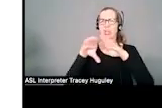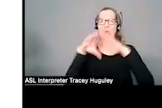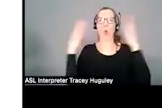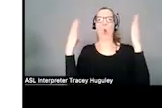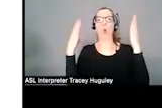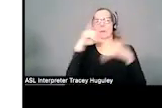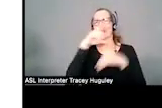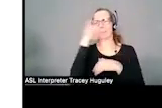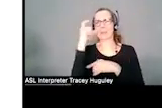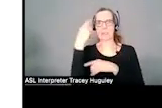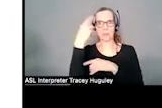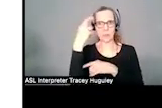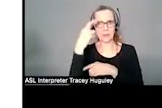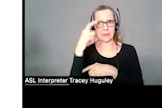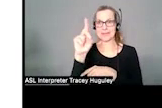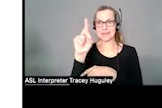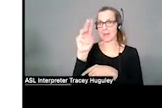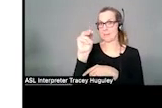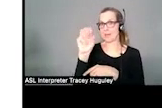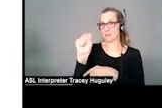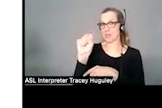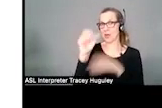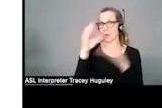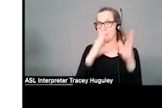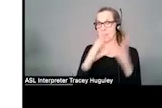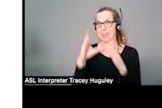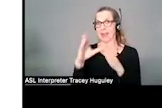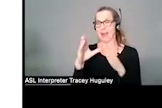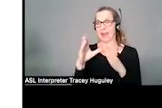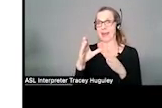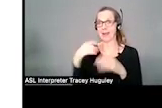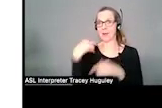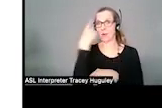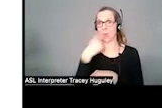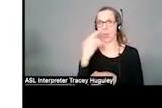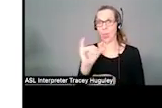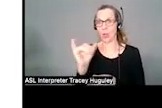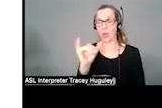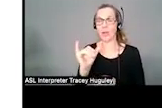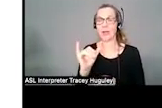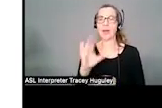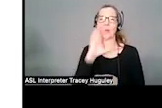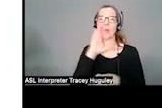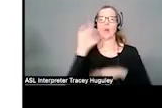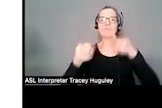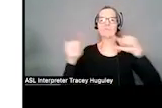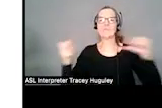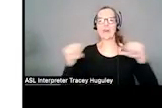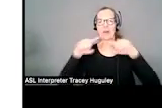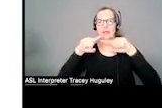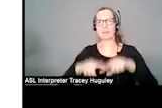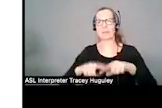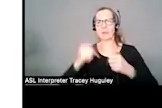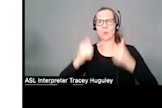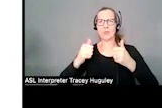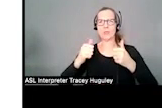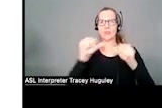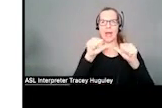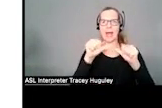that what a data management sharing plan will look like is likely going to vary depending on what area of science you're working in,